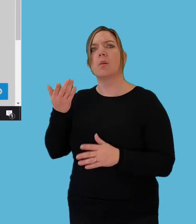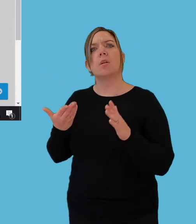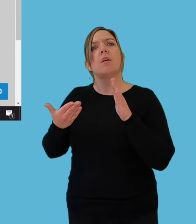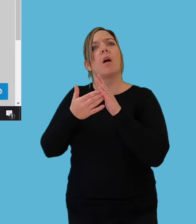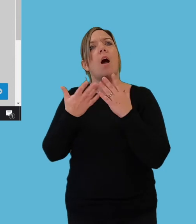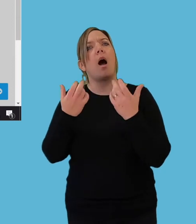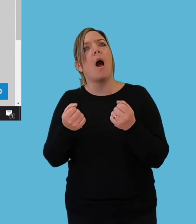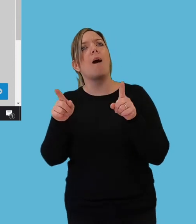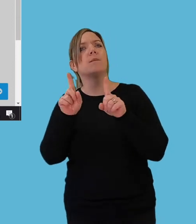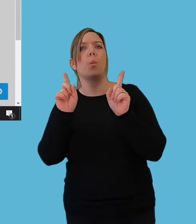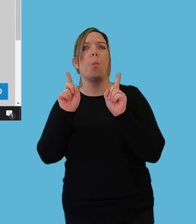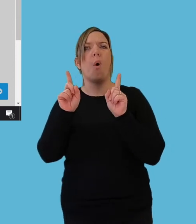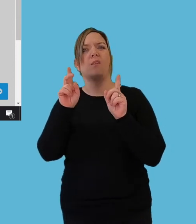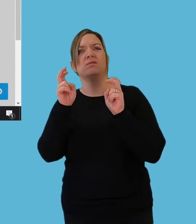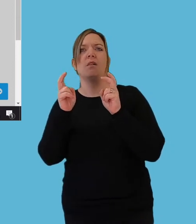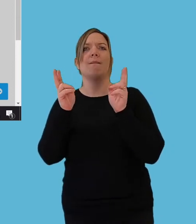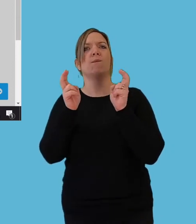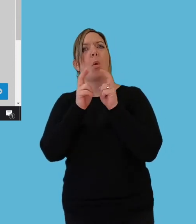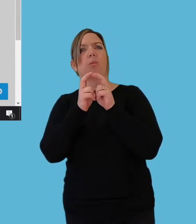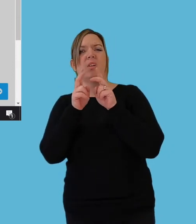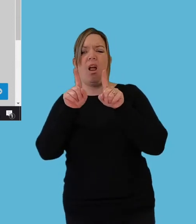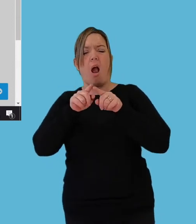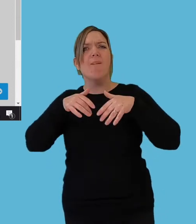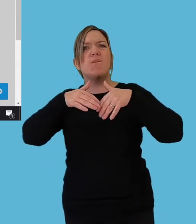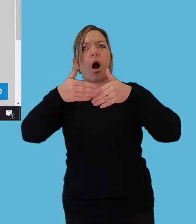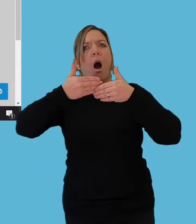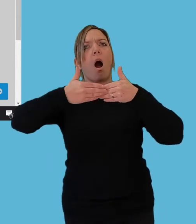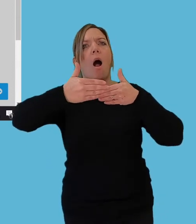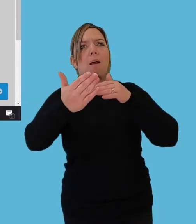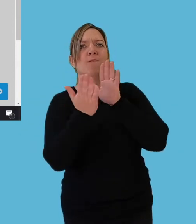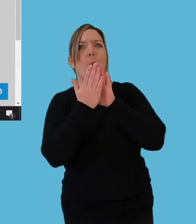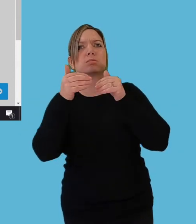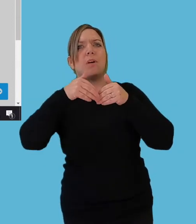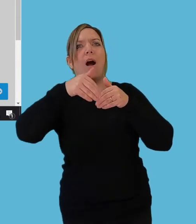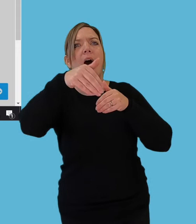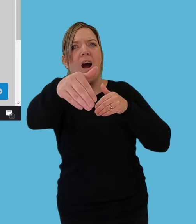Another thing that you'll find on our Moodle, is our folders. So folders are where we keep things like